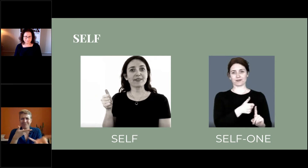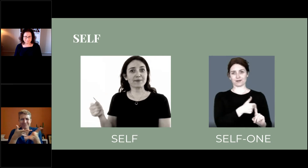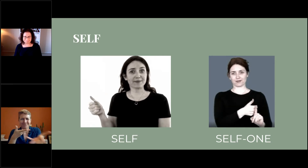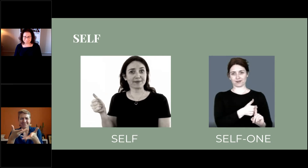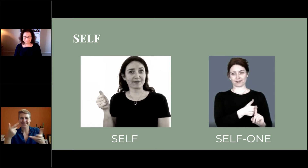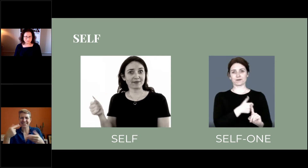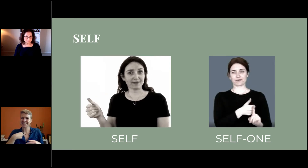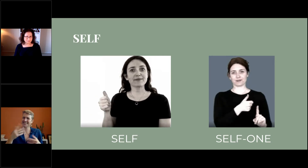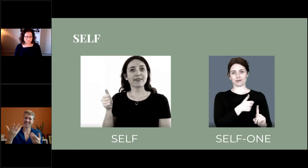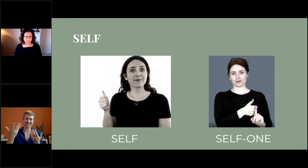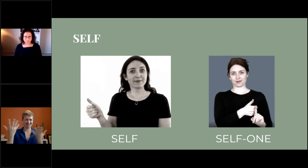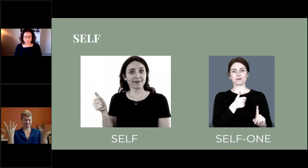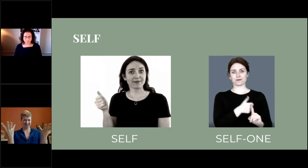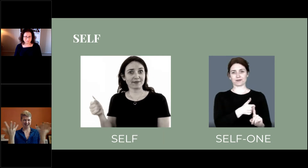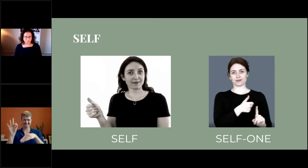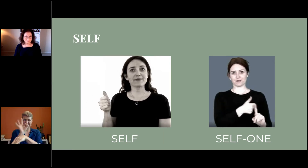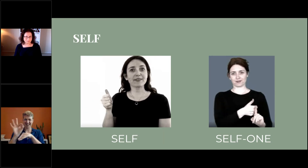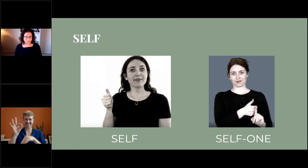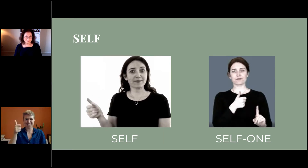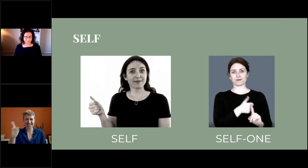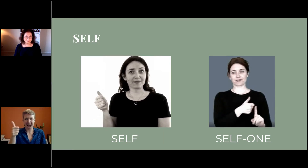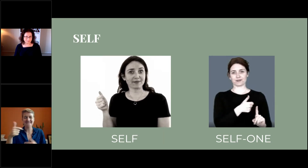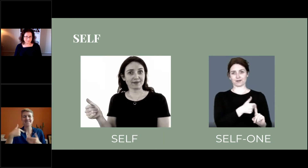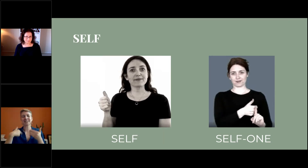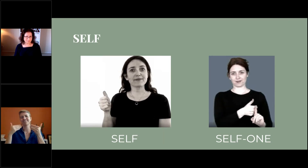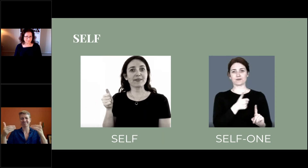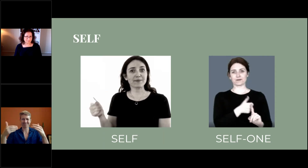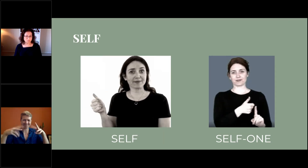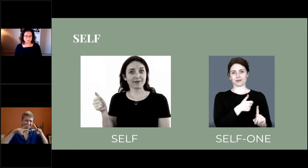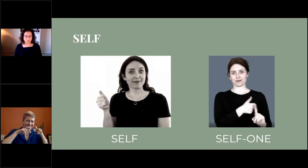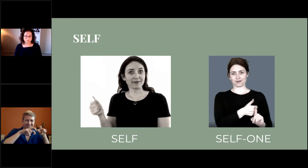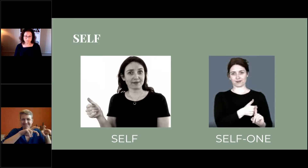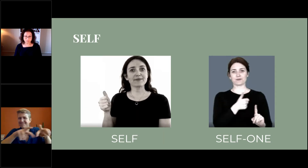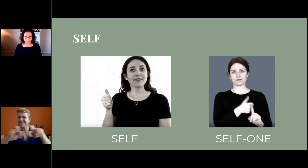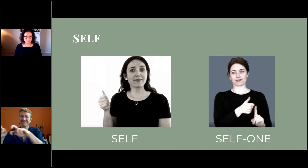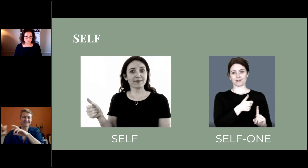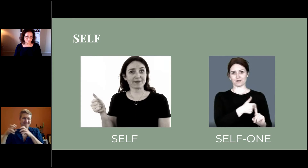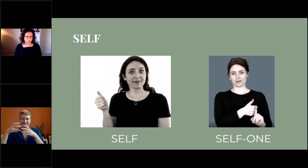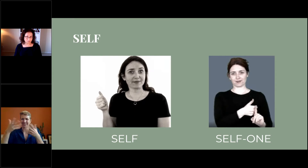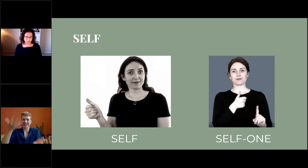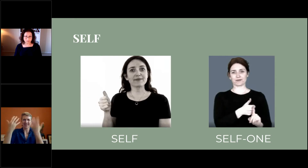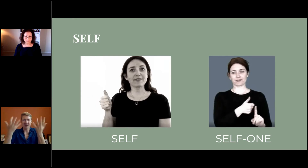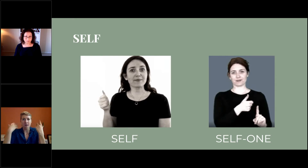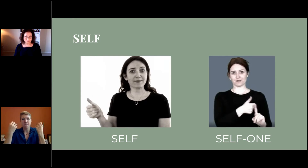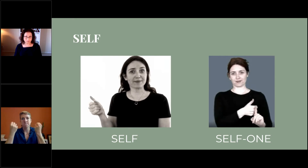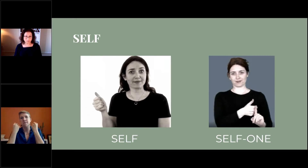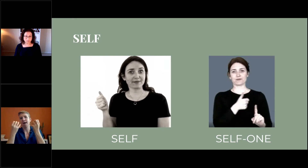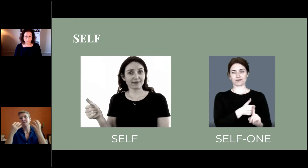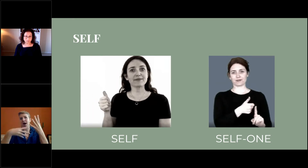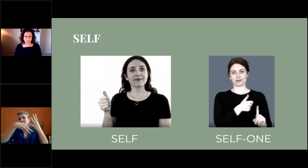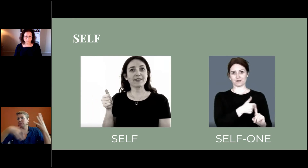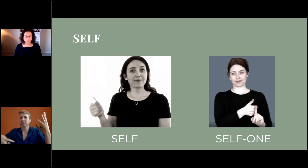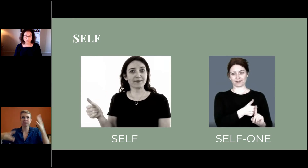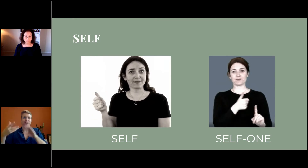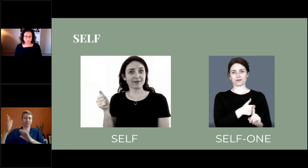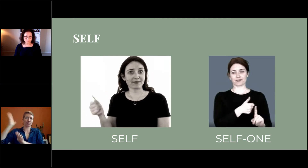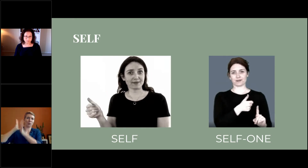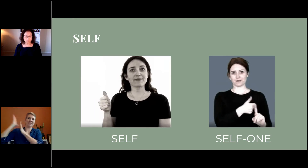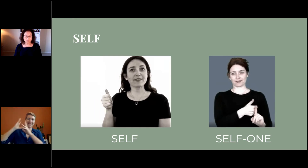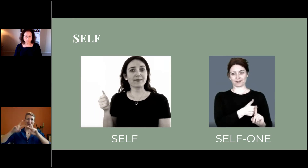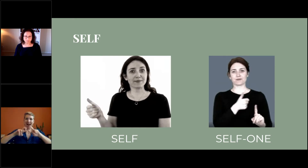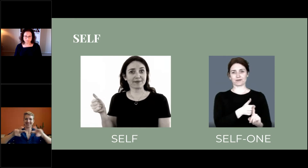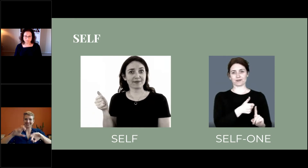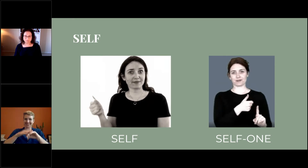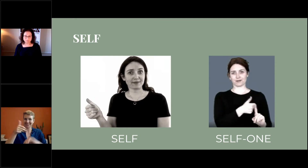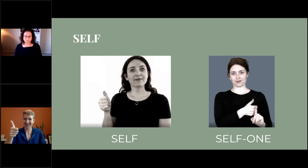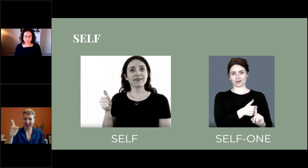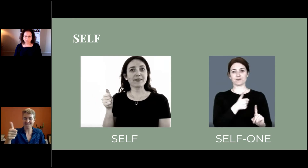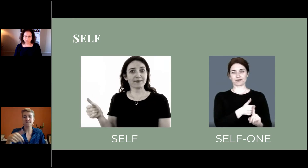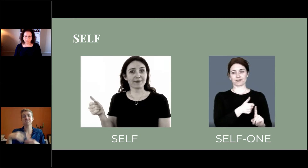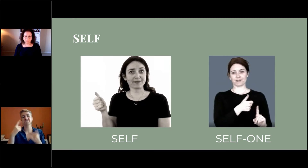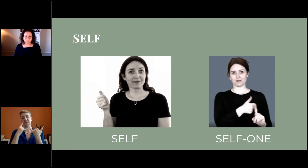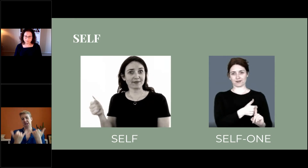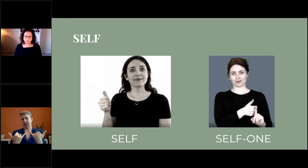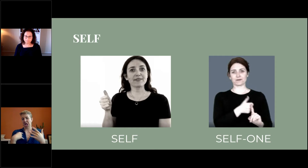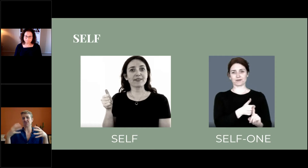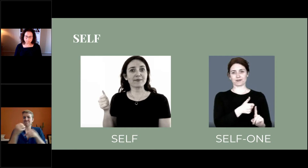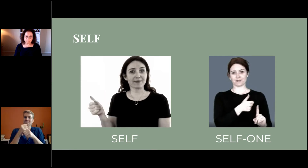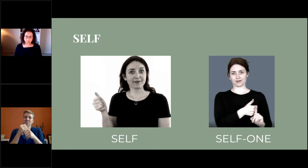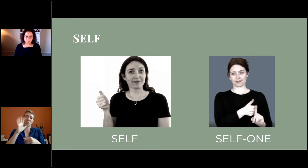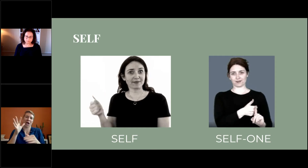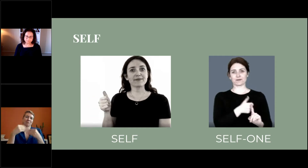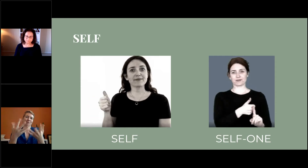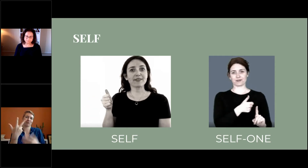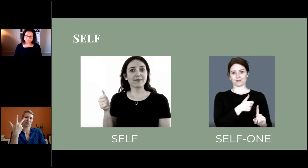Now, in our discussions, in our linguistic analysis talking about the function itself, we decided we really needed to unpack all of the analysis that have previously been done on this sign.